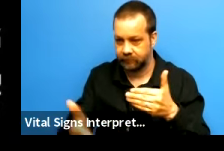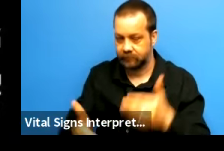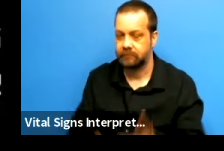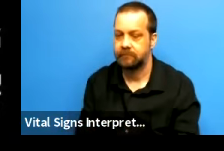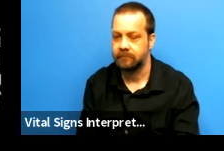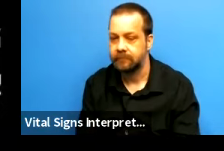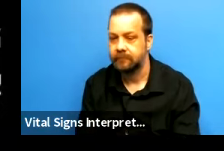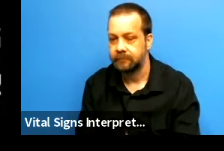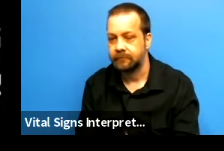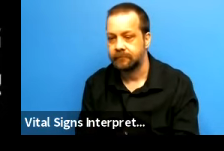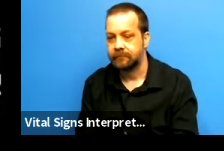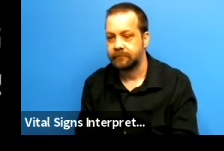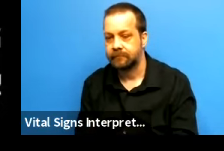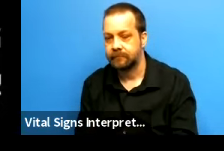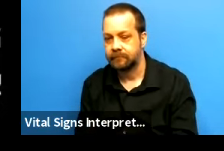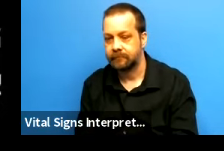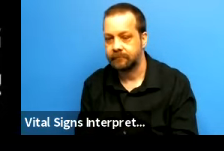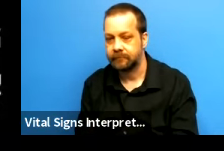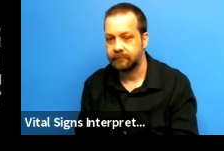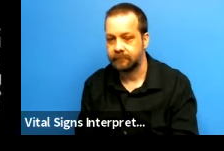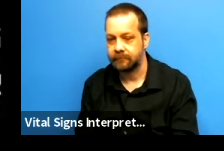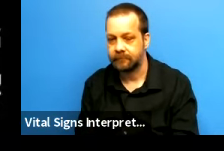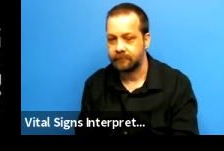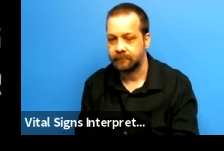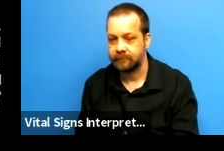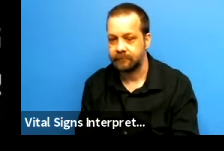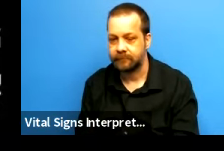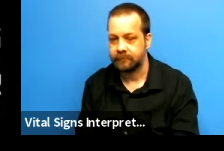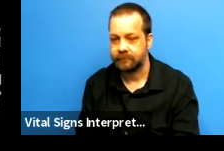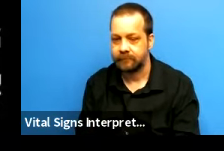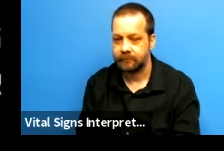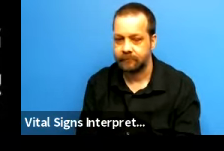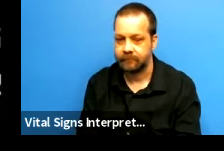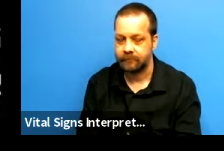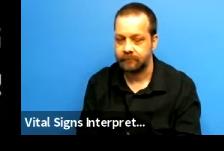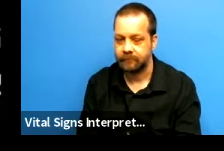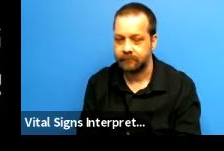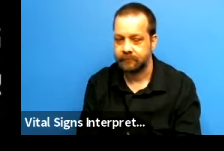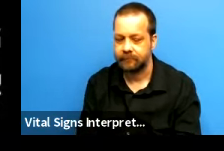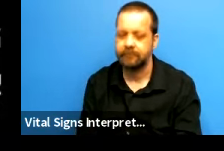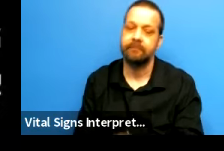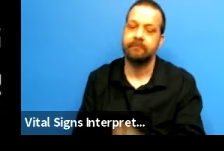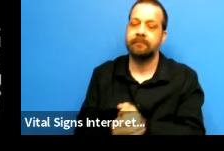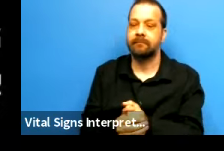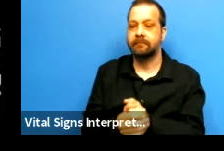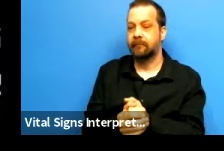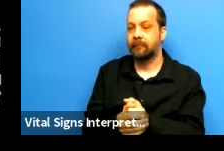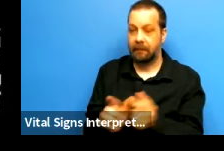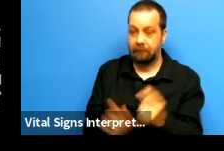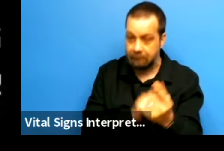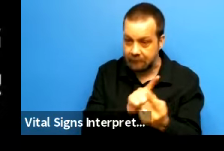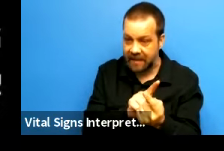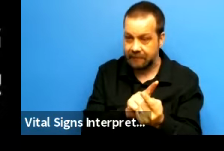with the things going on with your business. Meet with people with disabilities and reach out to them